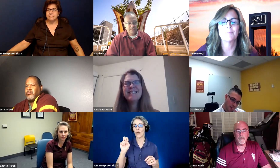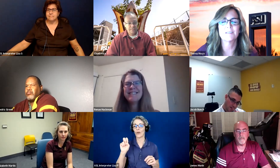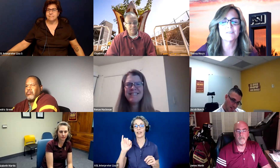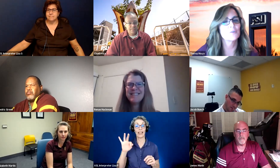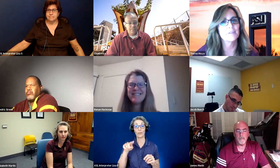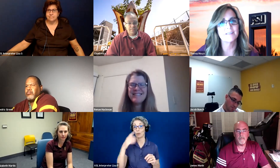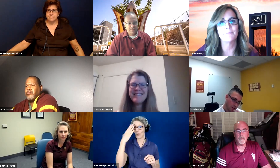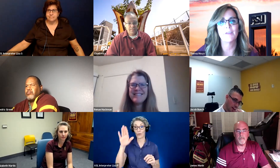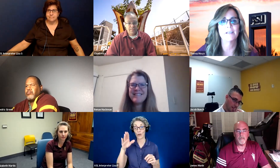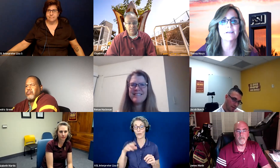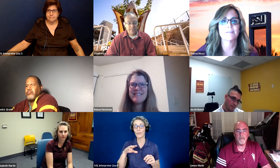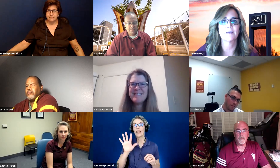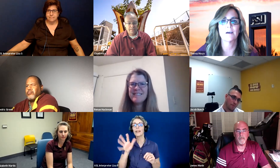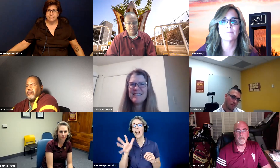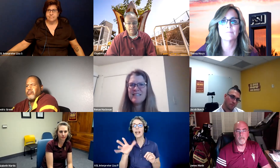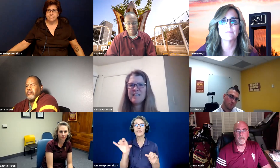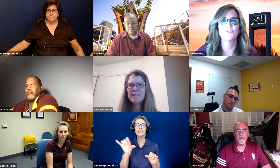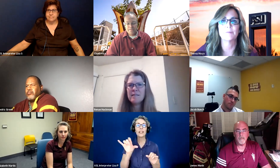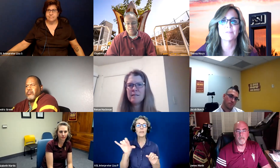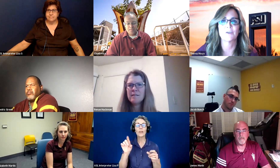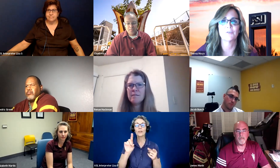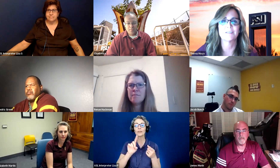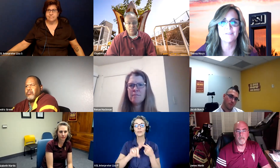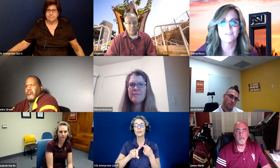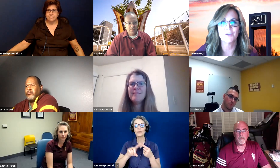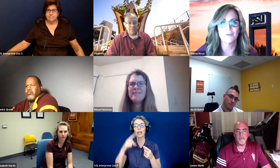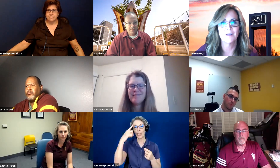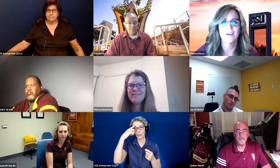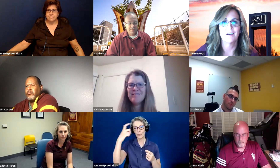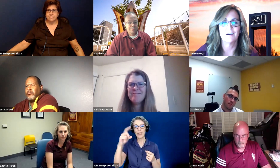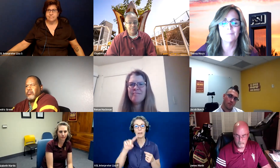sort of in the same vein is dream zone and safe zone.